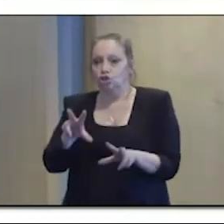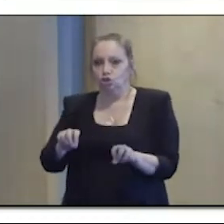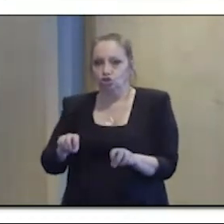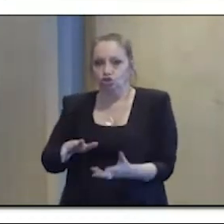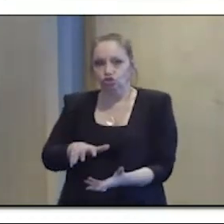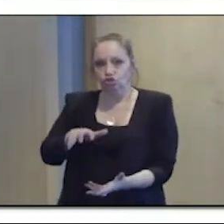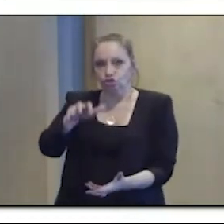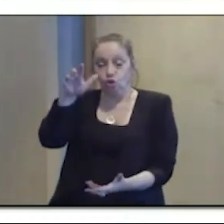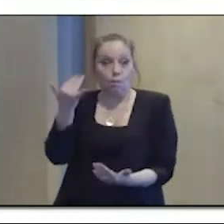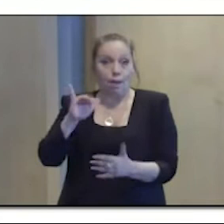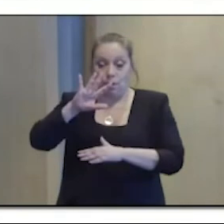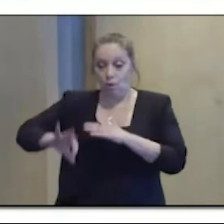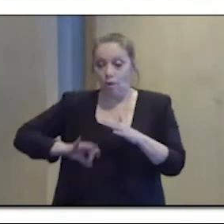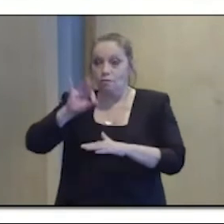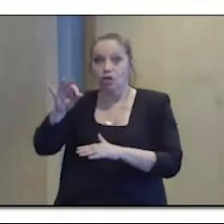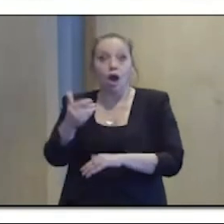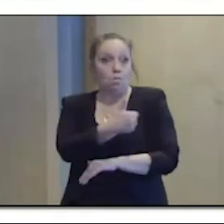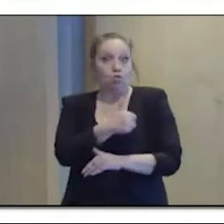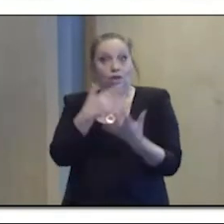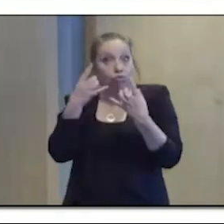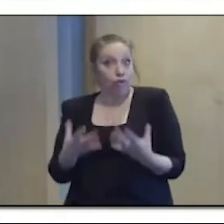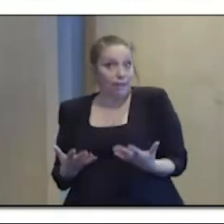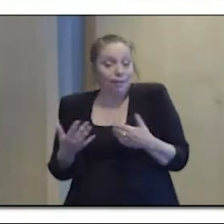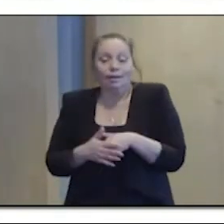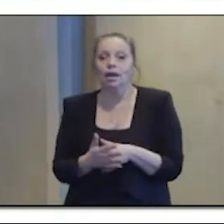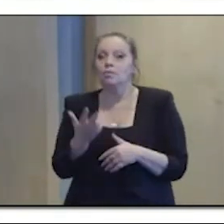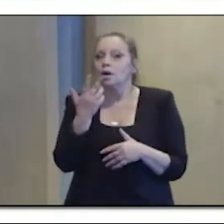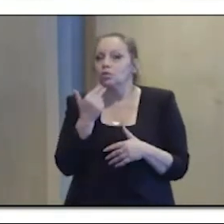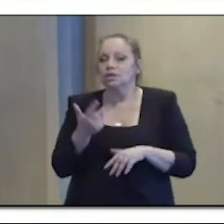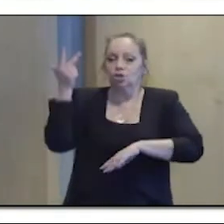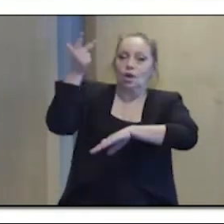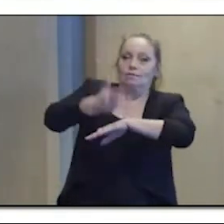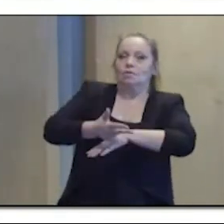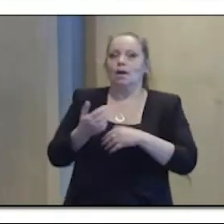overnight so in the morning it's ready, although you have to park your car somewhere when you go to